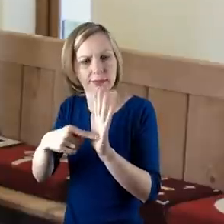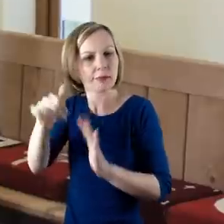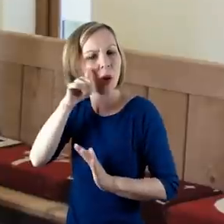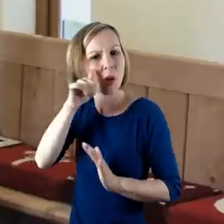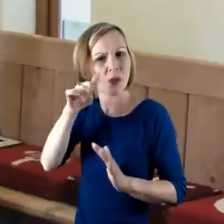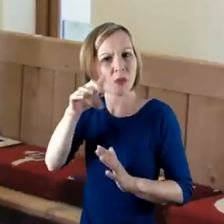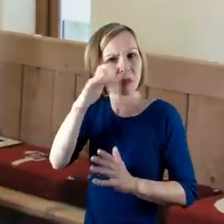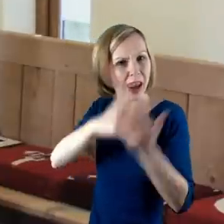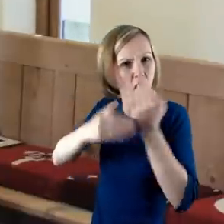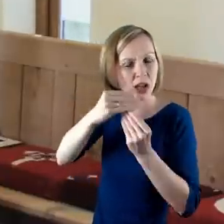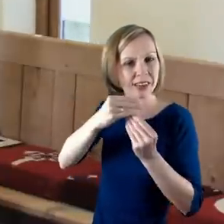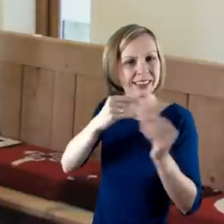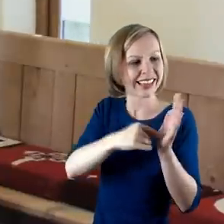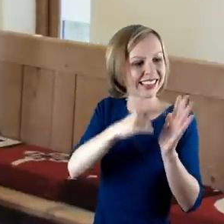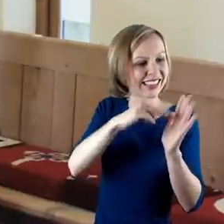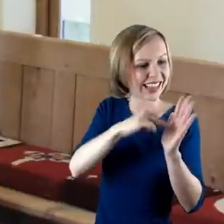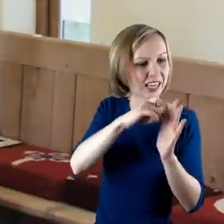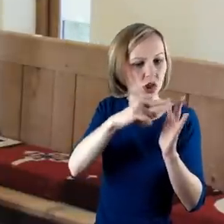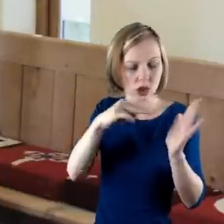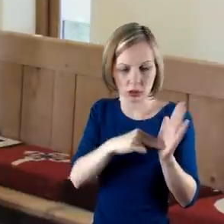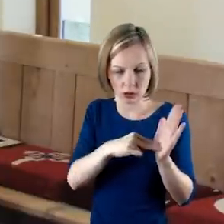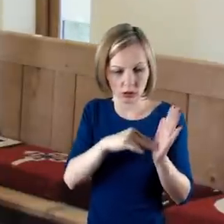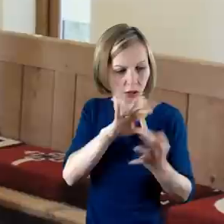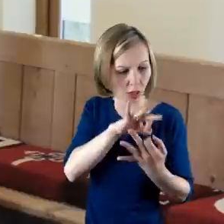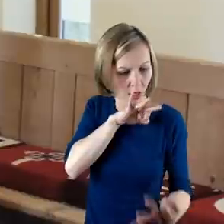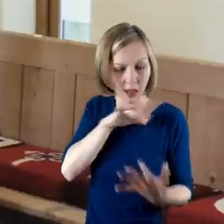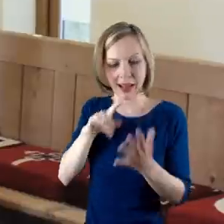between them by thinking that ligament begins with L